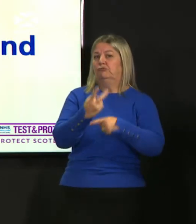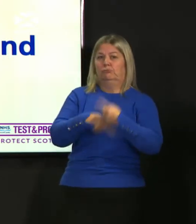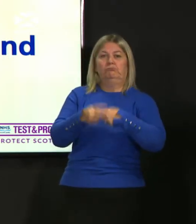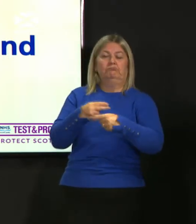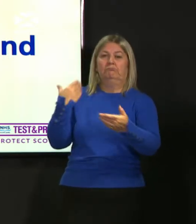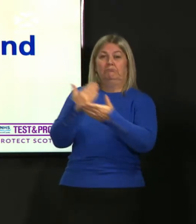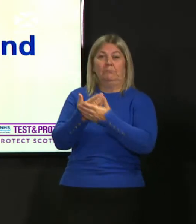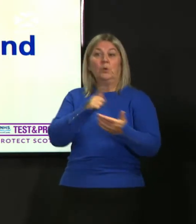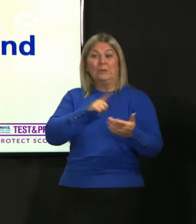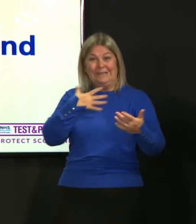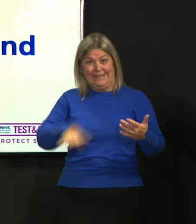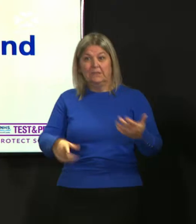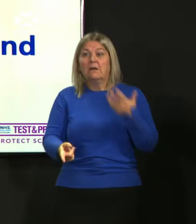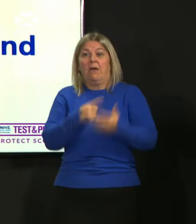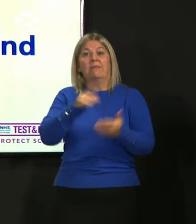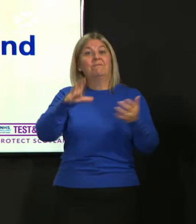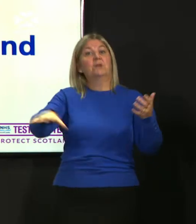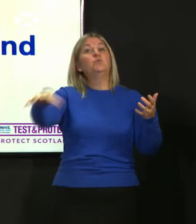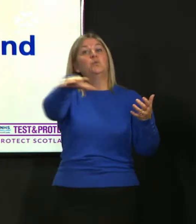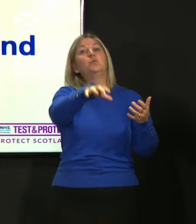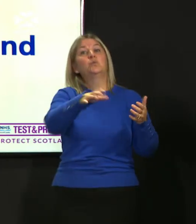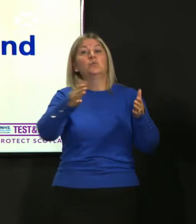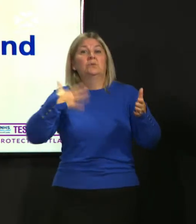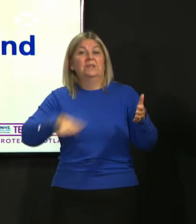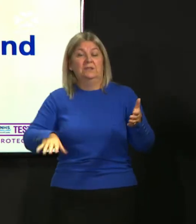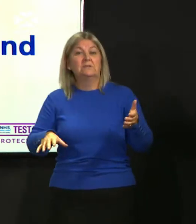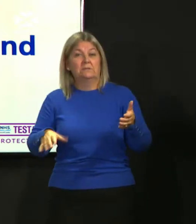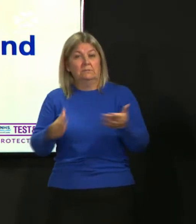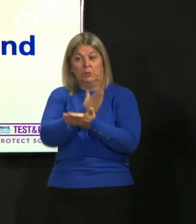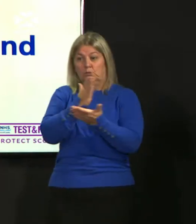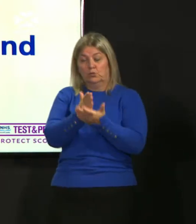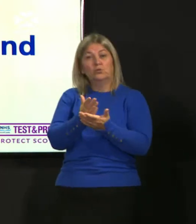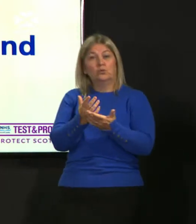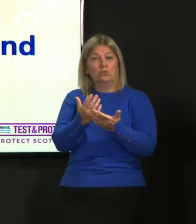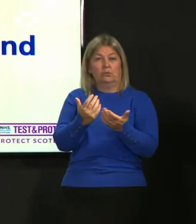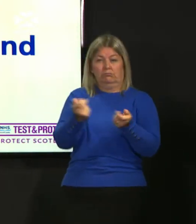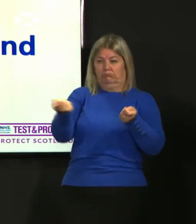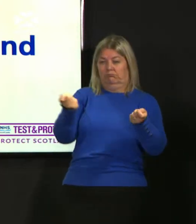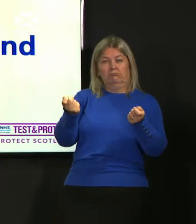spread that out, in order to make sure we've got the right infection prevention measures